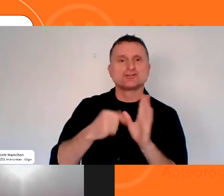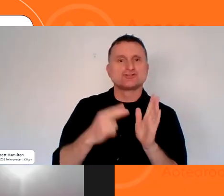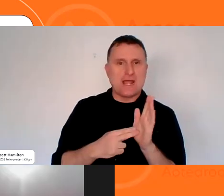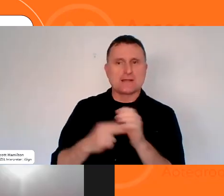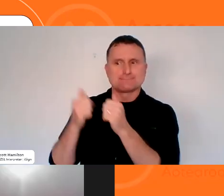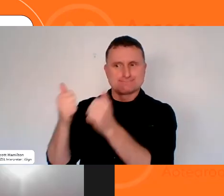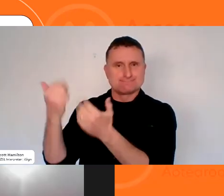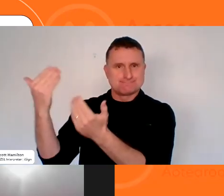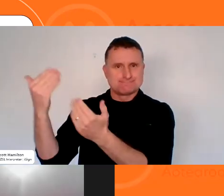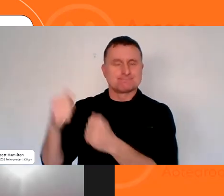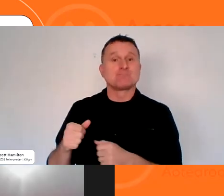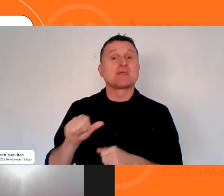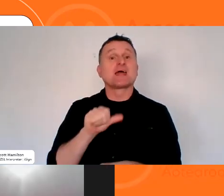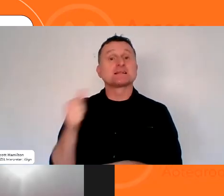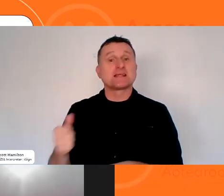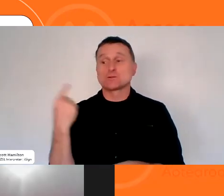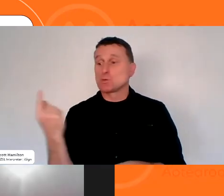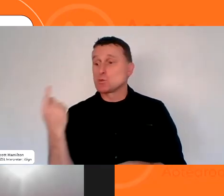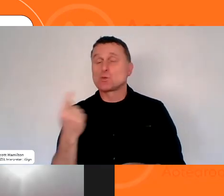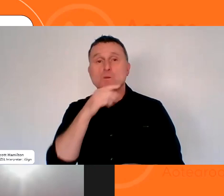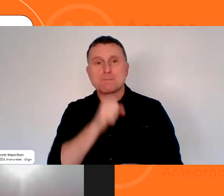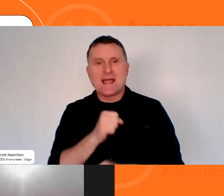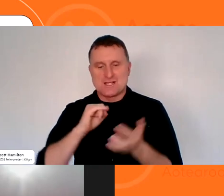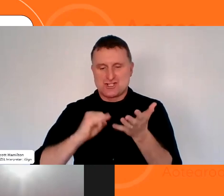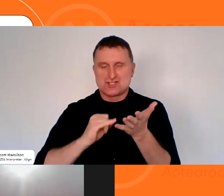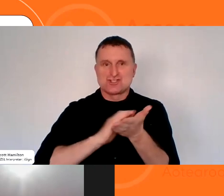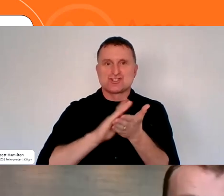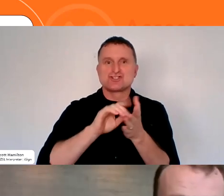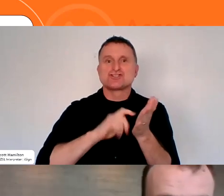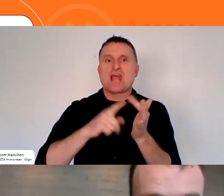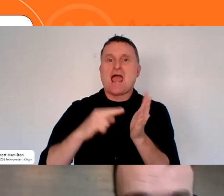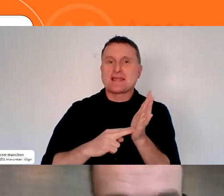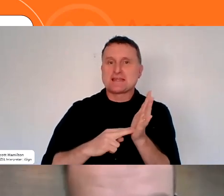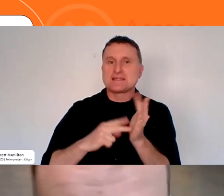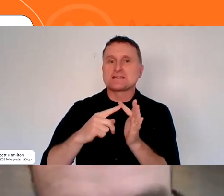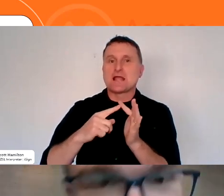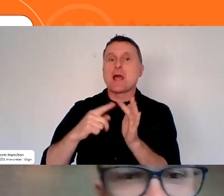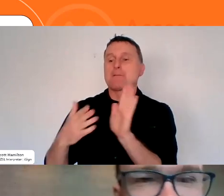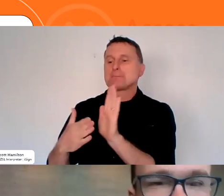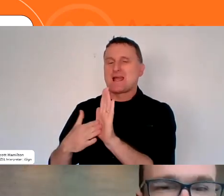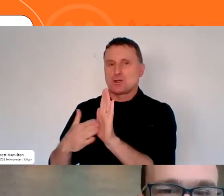Shane McInroe. Shane is from Enabling Good Lives and will share his lived